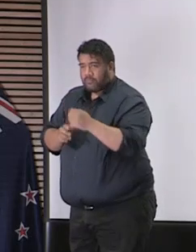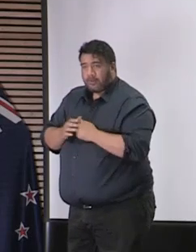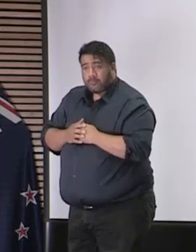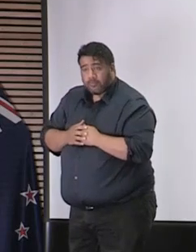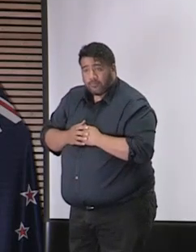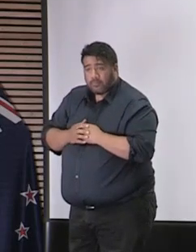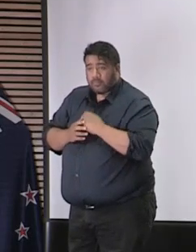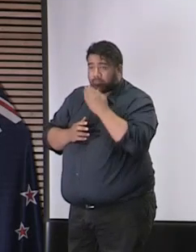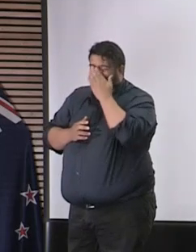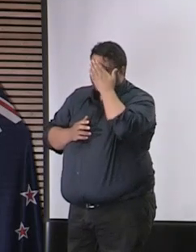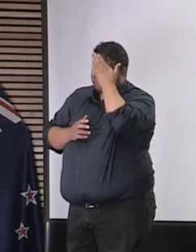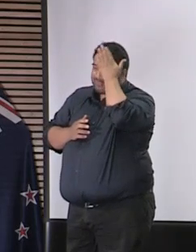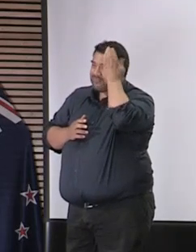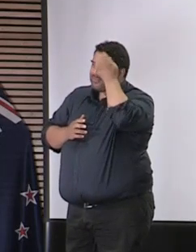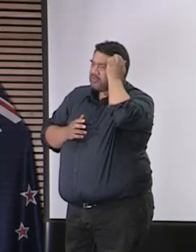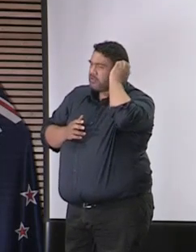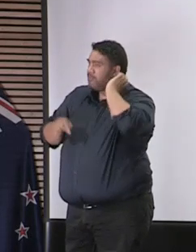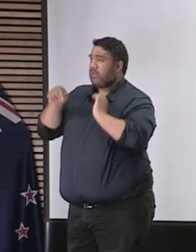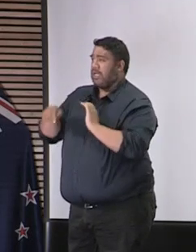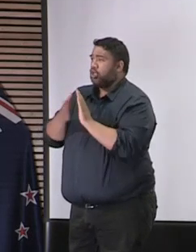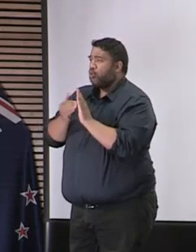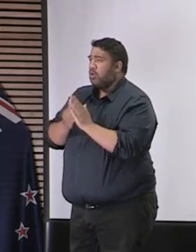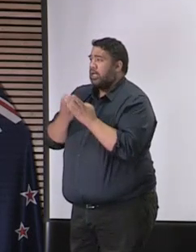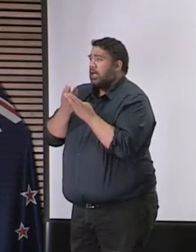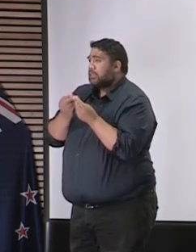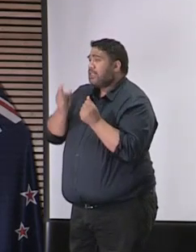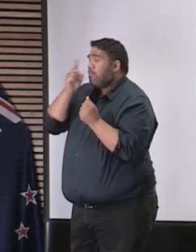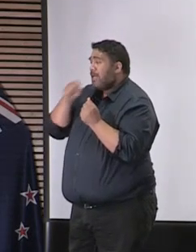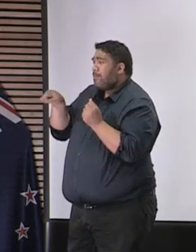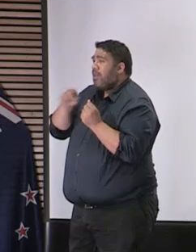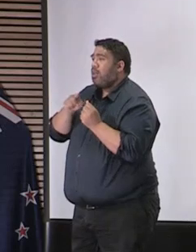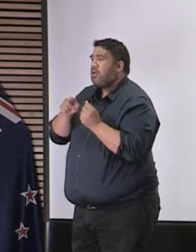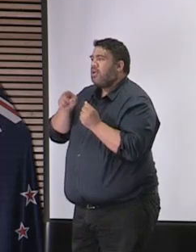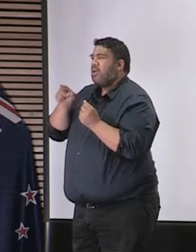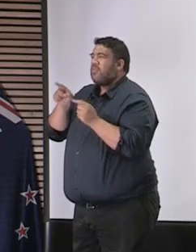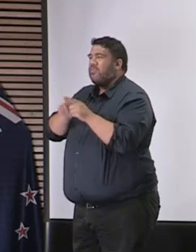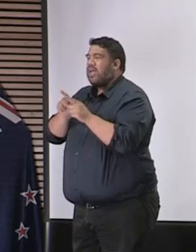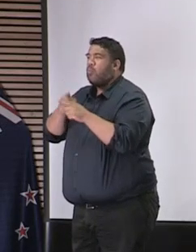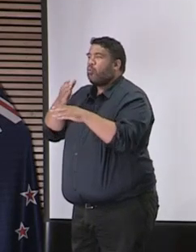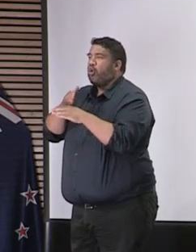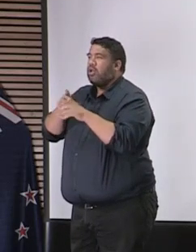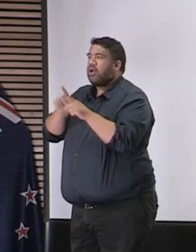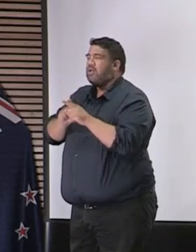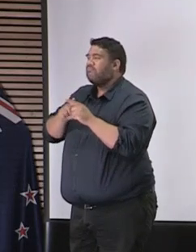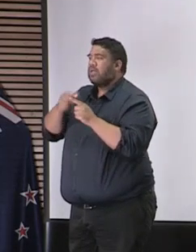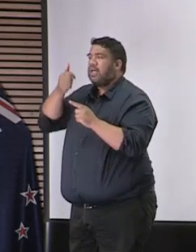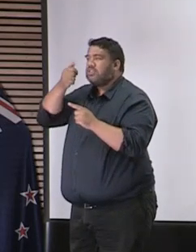immediately because they were close contacts.